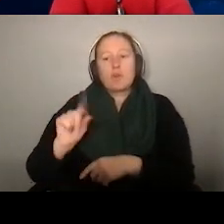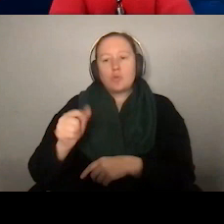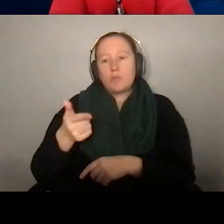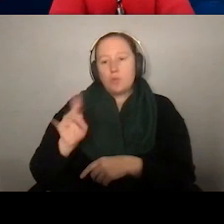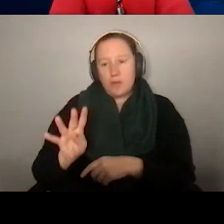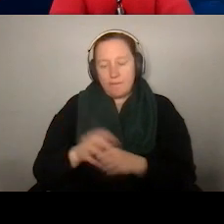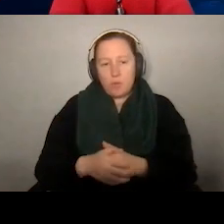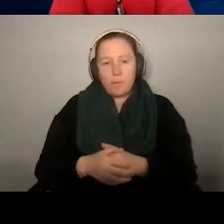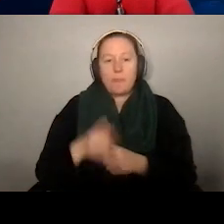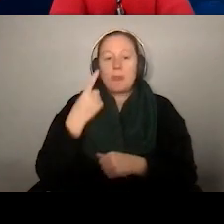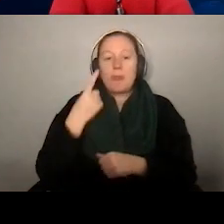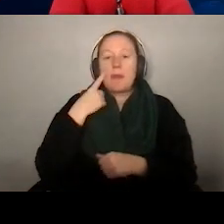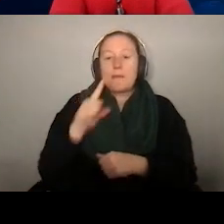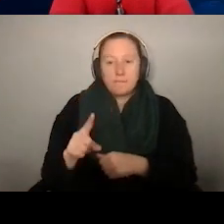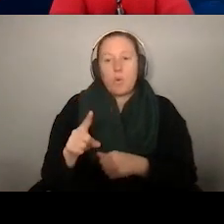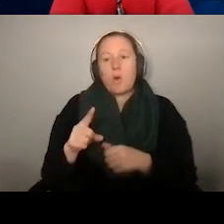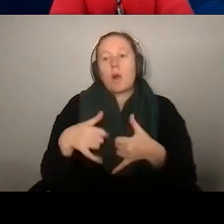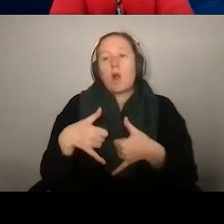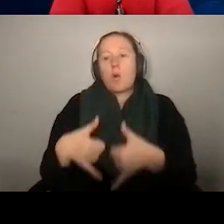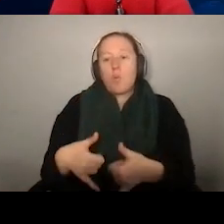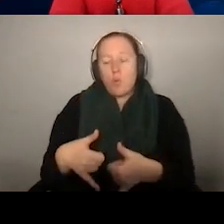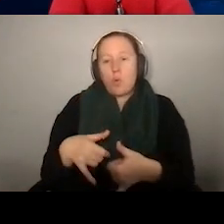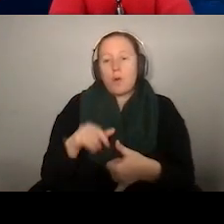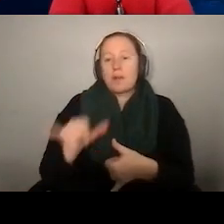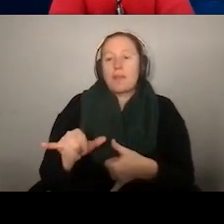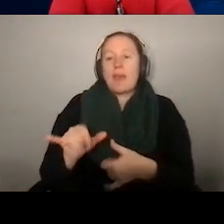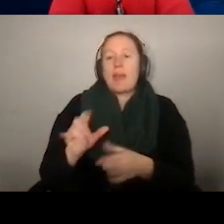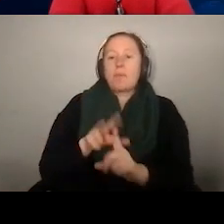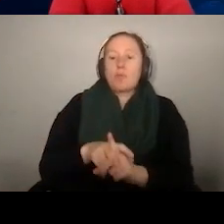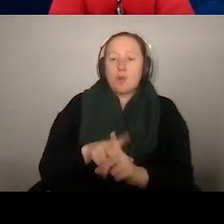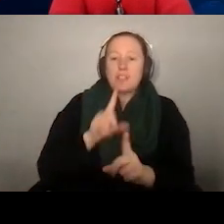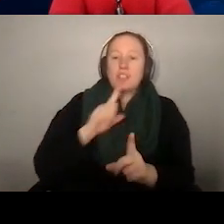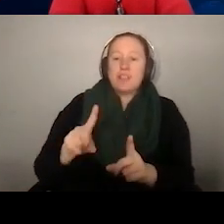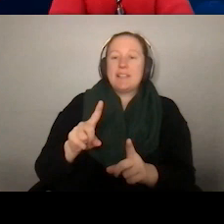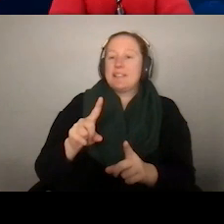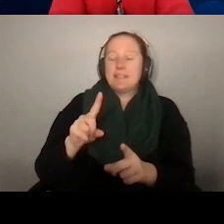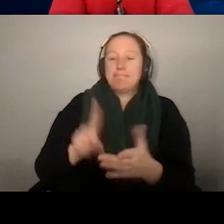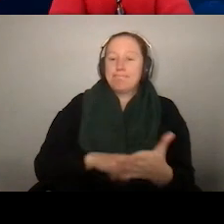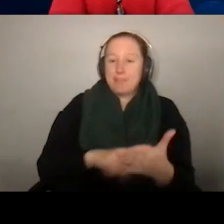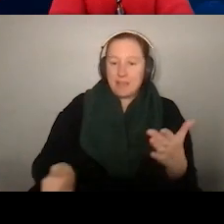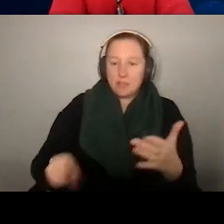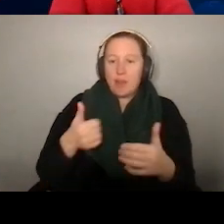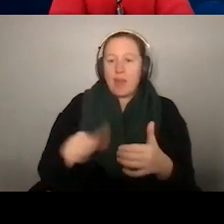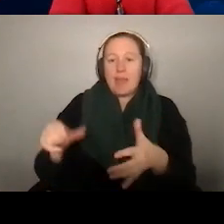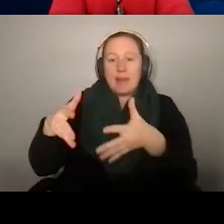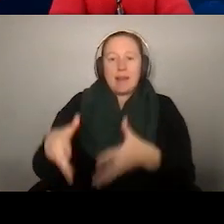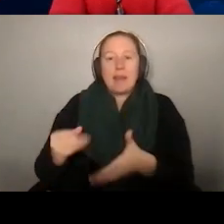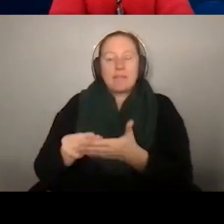for awards whose appropriations are canceling. Any remaining funds for the award after that date belonging in